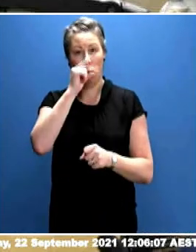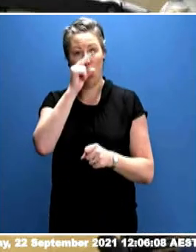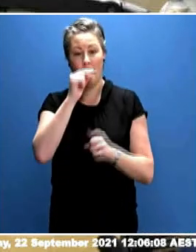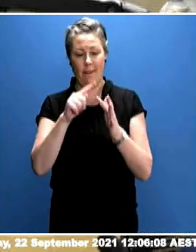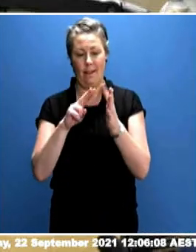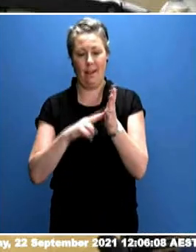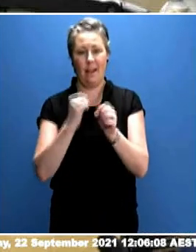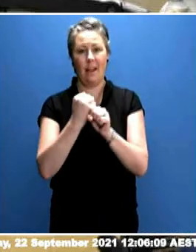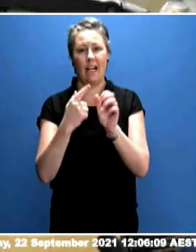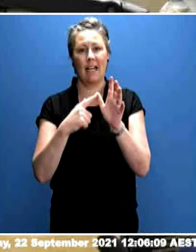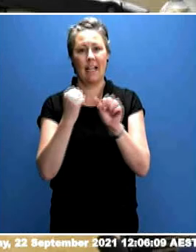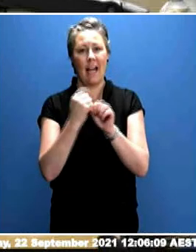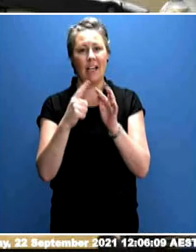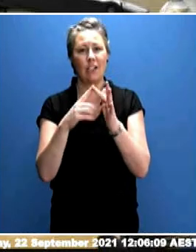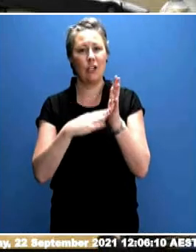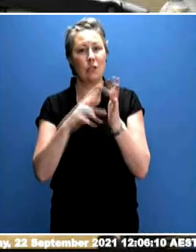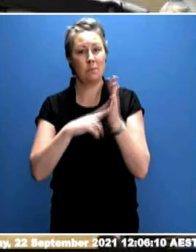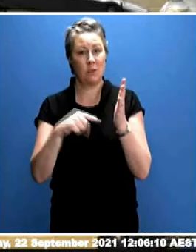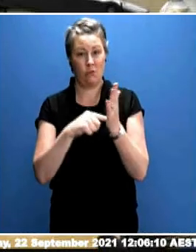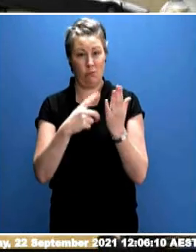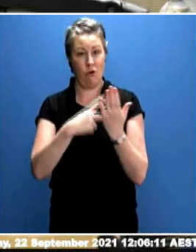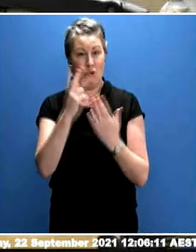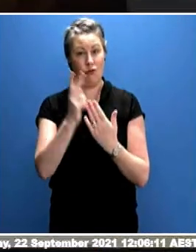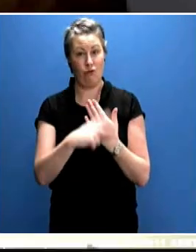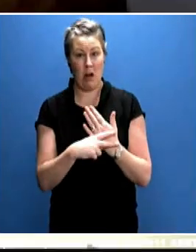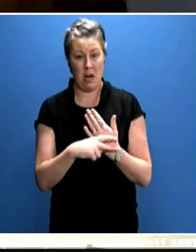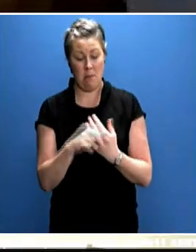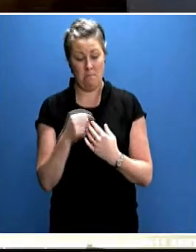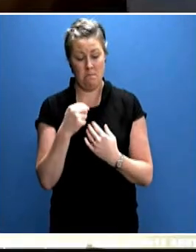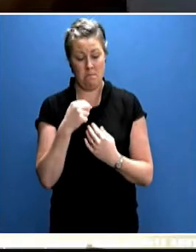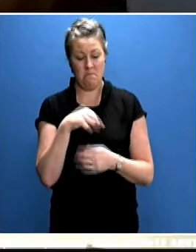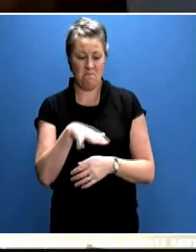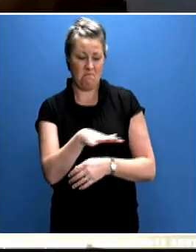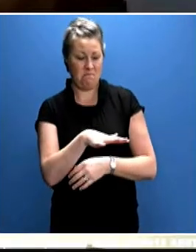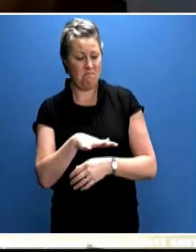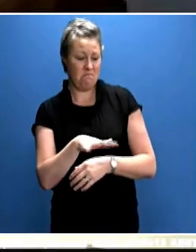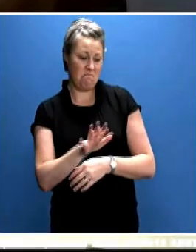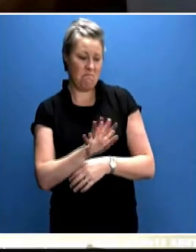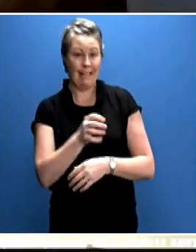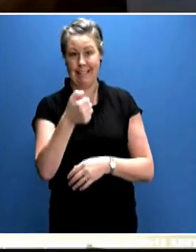that I work with, I have probably over six children that we have helped